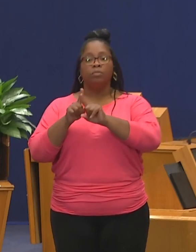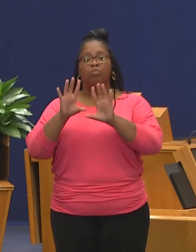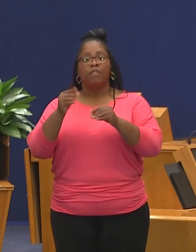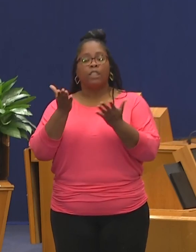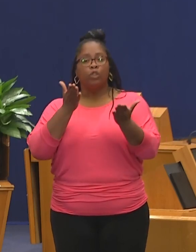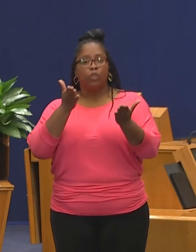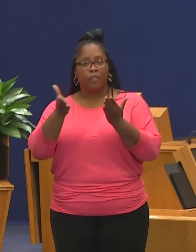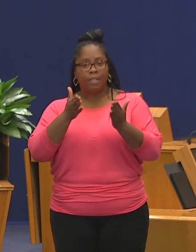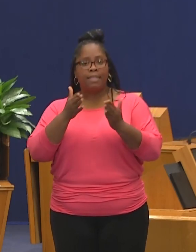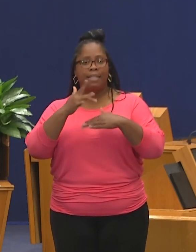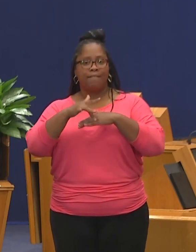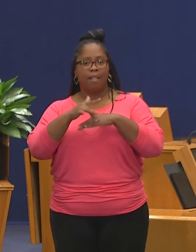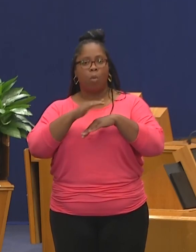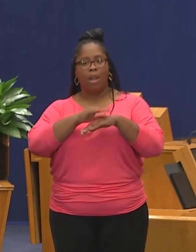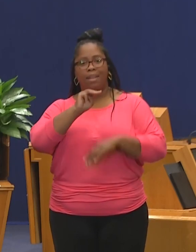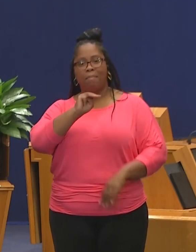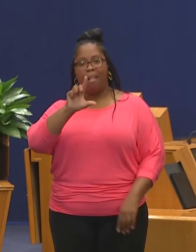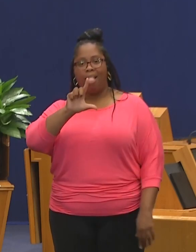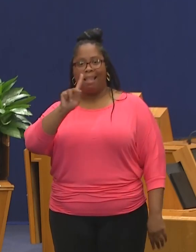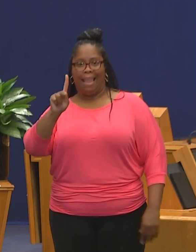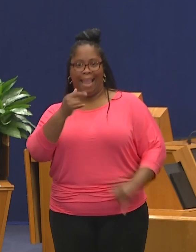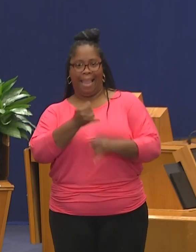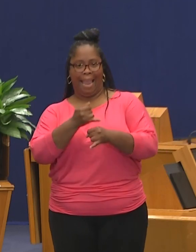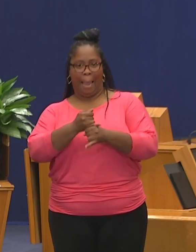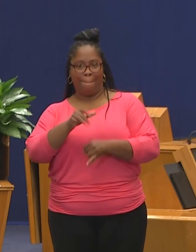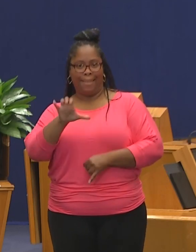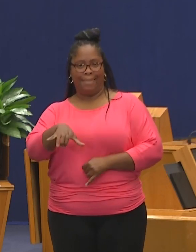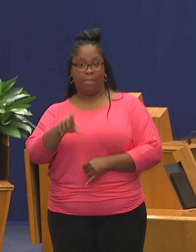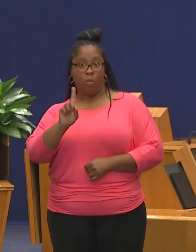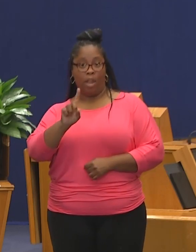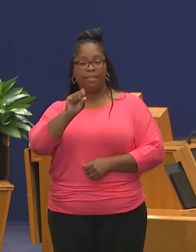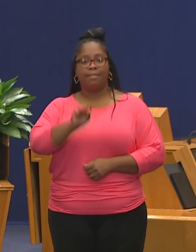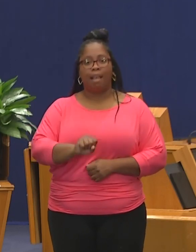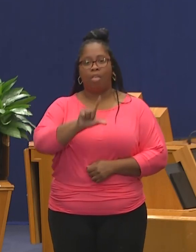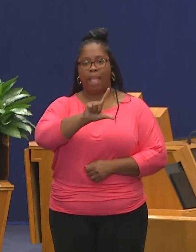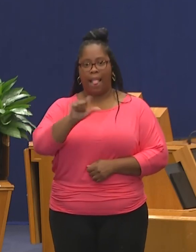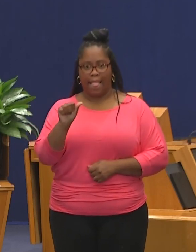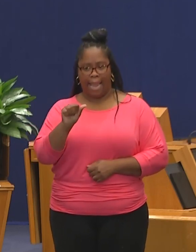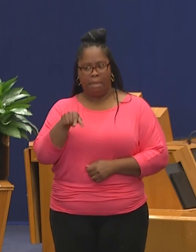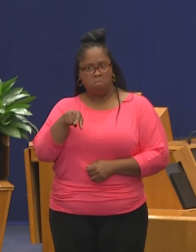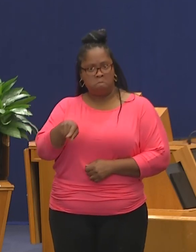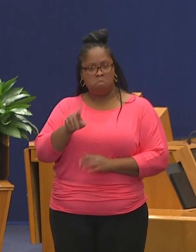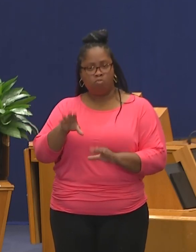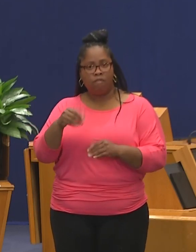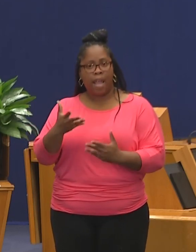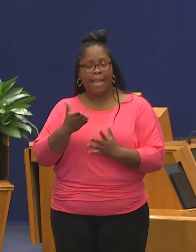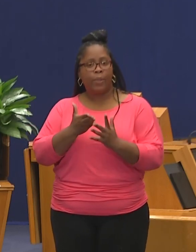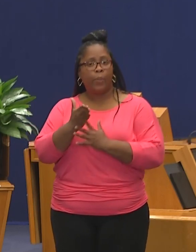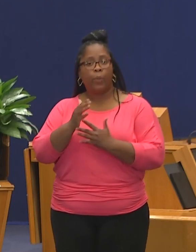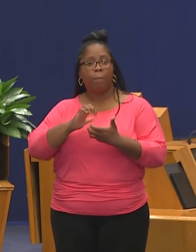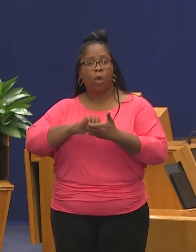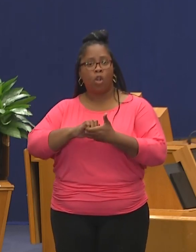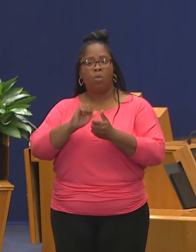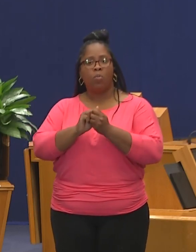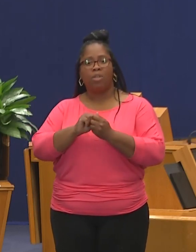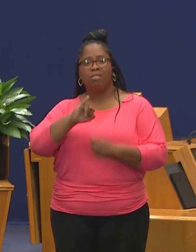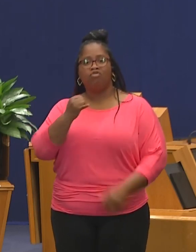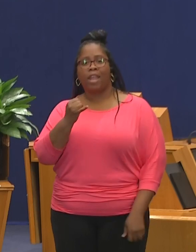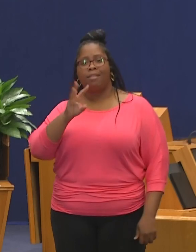WEEKS THAT WILL COME. WE ALSO HAVE SERVICES THAT ARE AVAILABLE ON THE M.L.K. CAMPUS